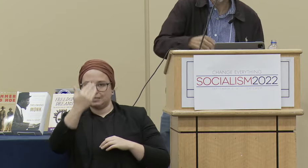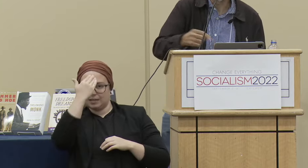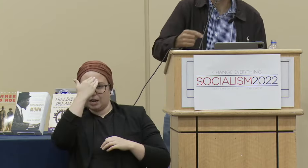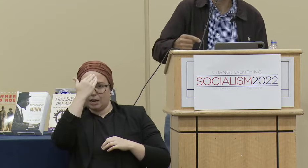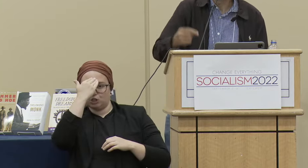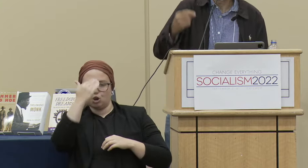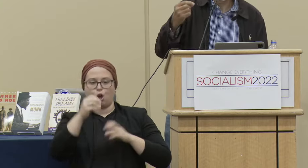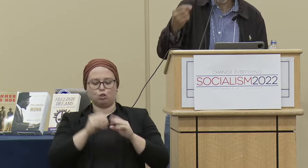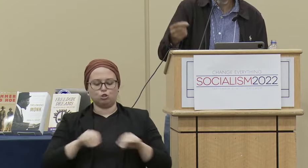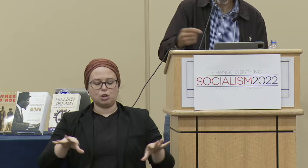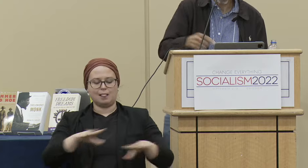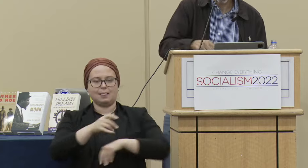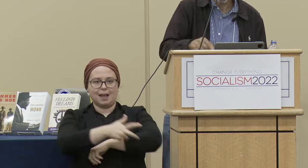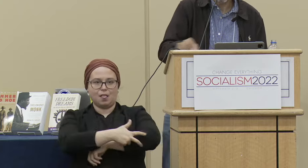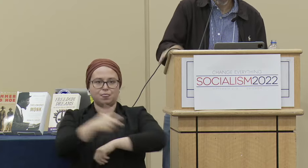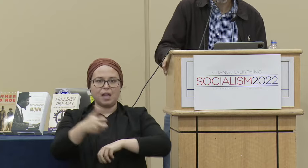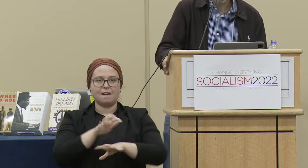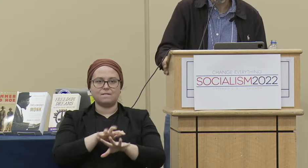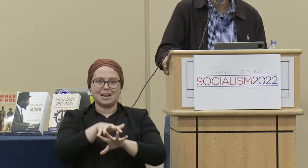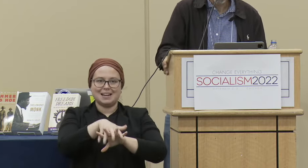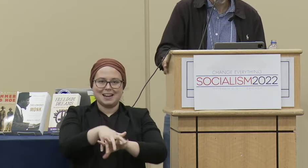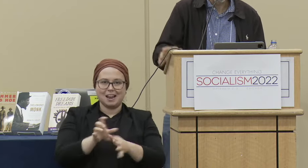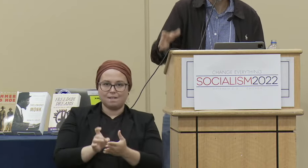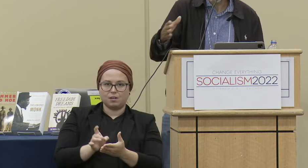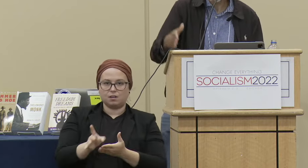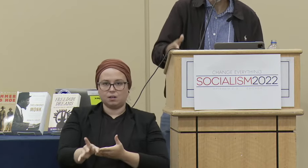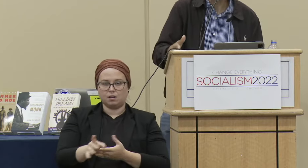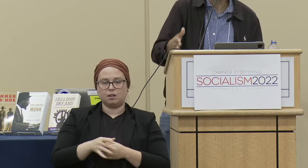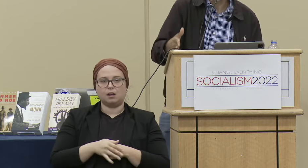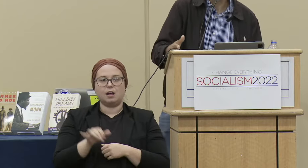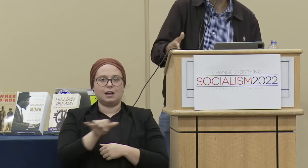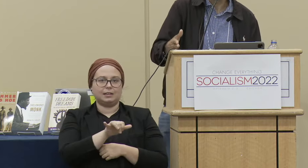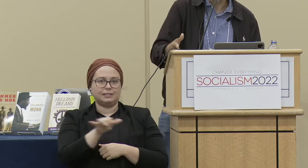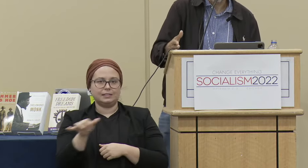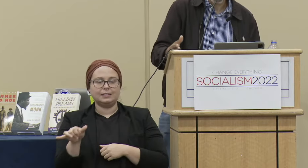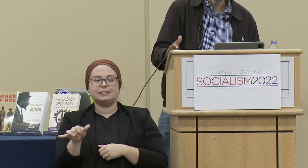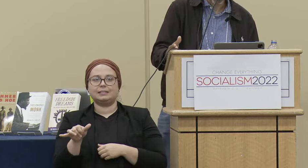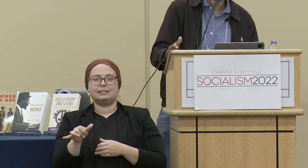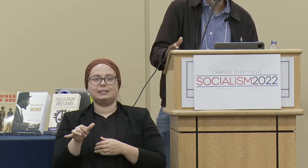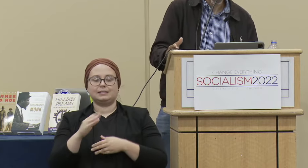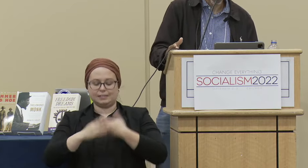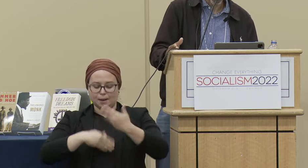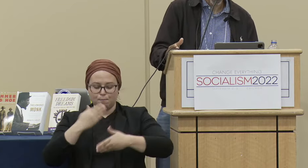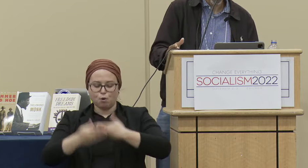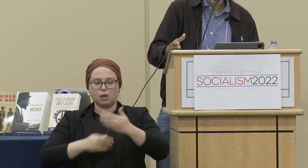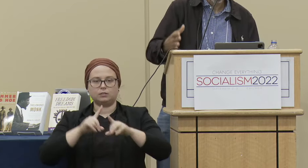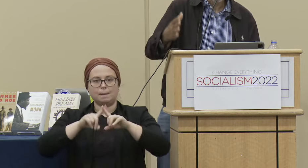left and native dispossession as part of the same process of